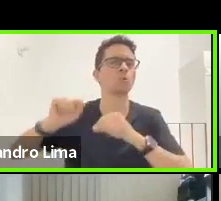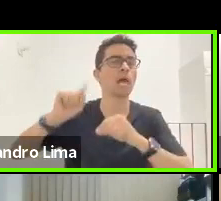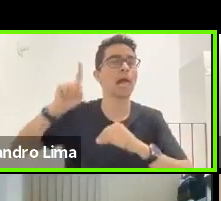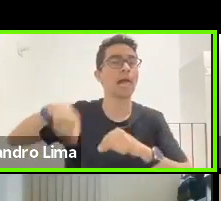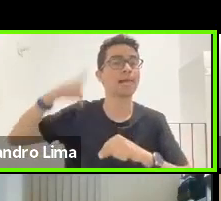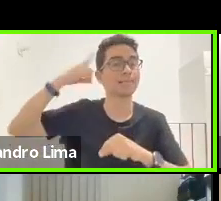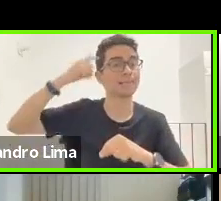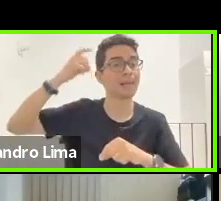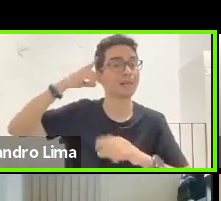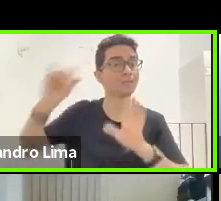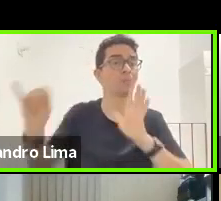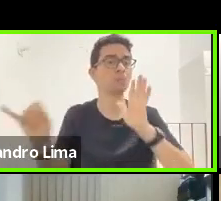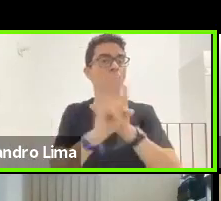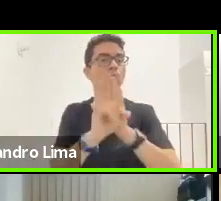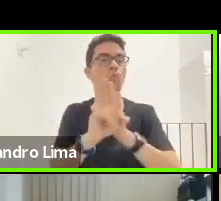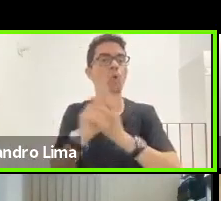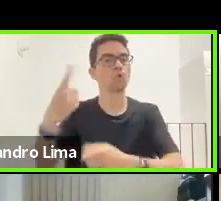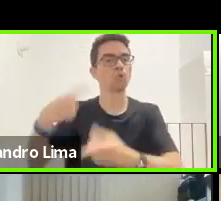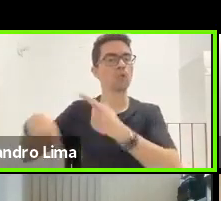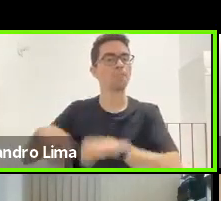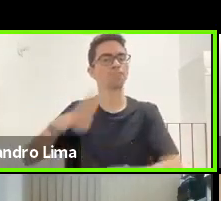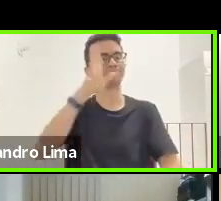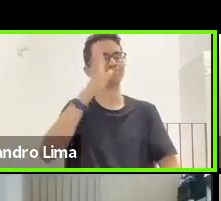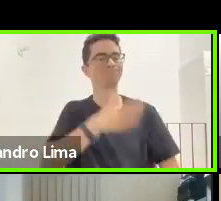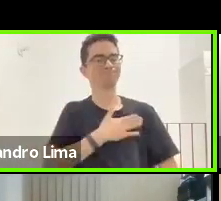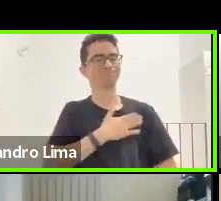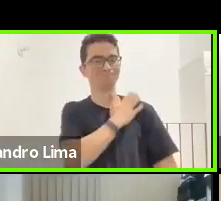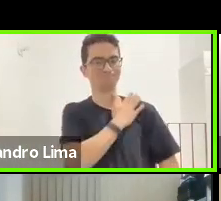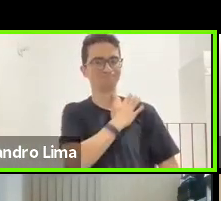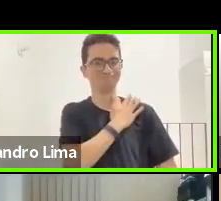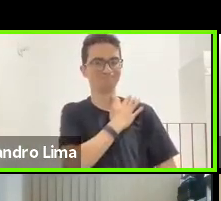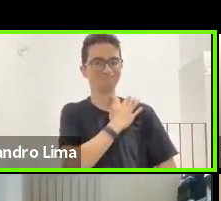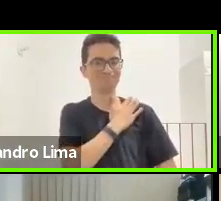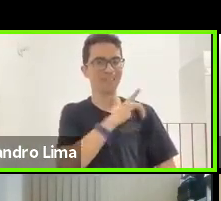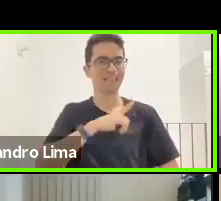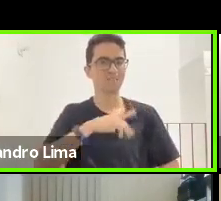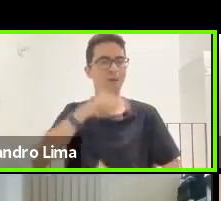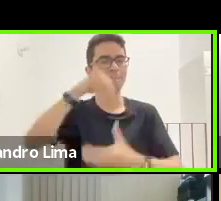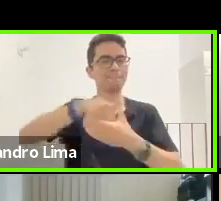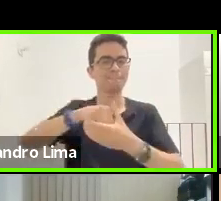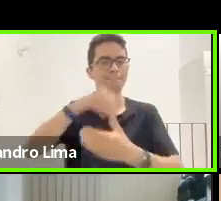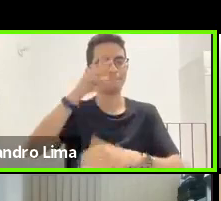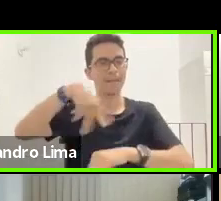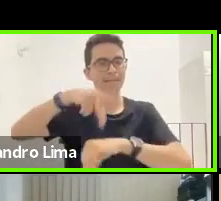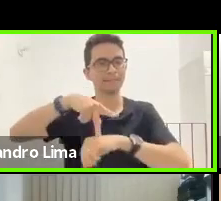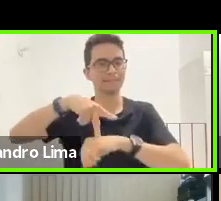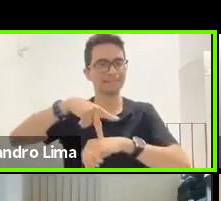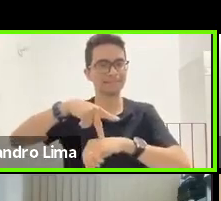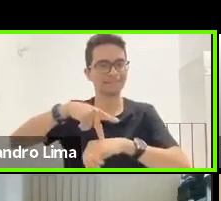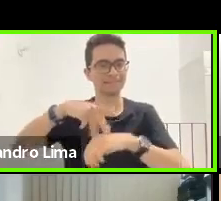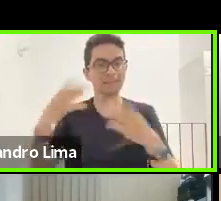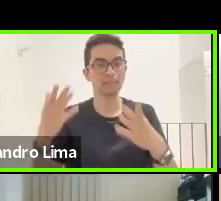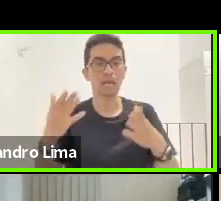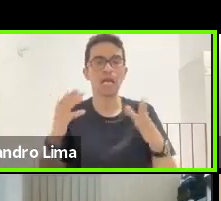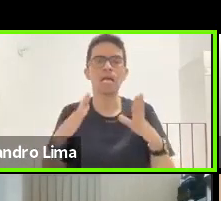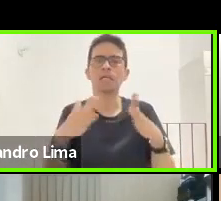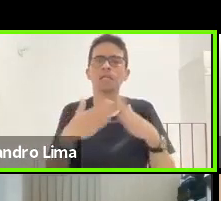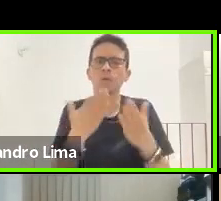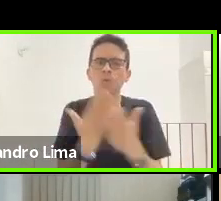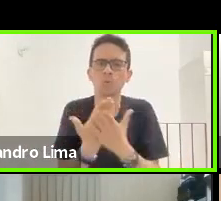That's why, that's why. hy we have mass education in the United States. It wasn't so that everybody learn math. is so is so how it goes. So every